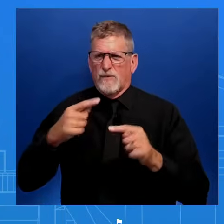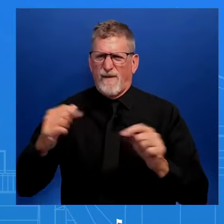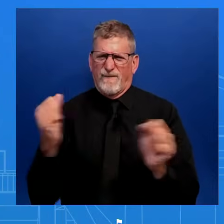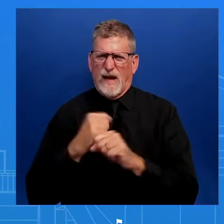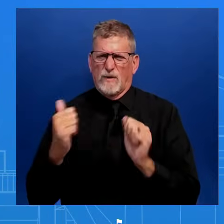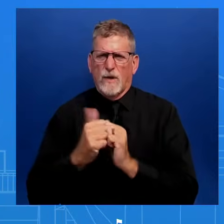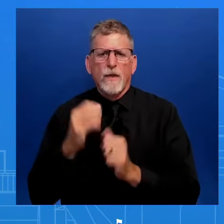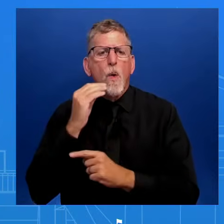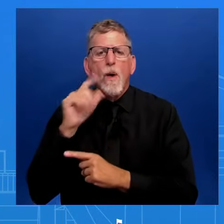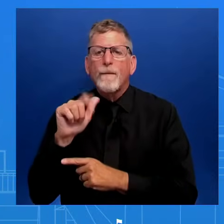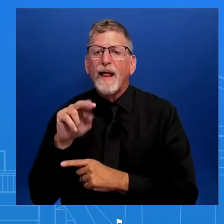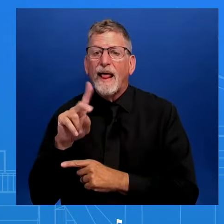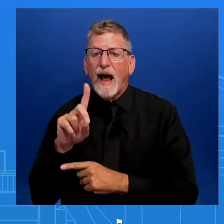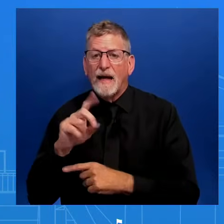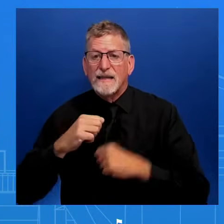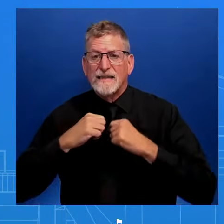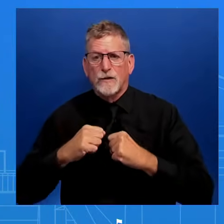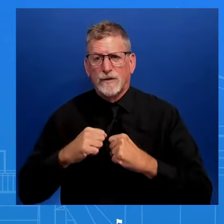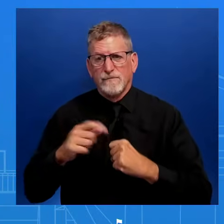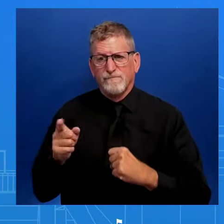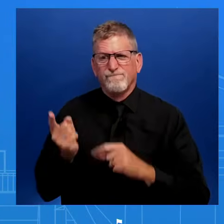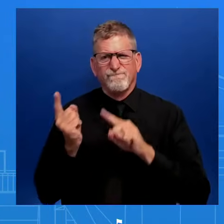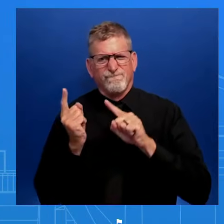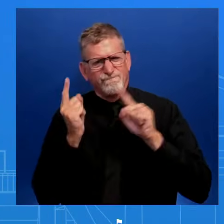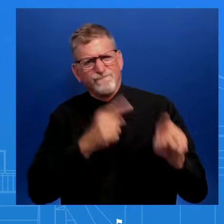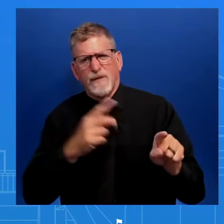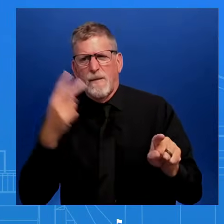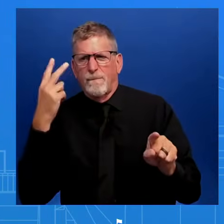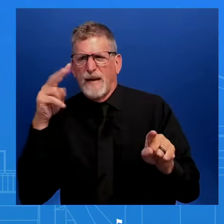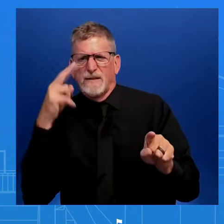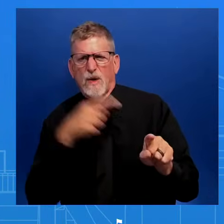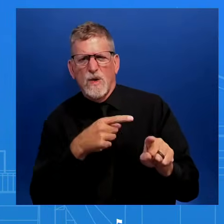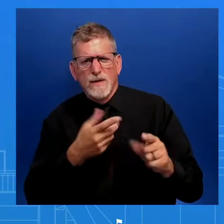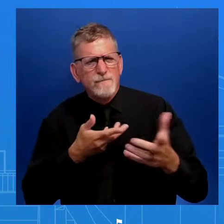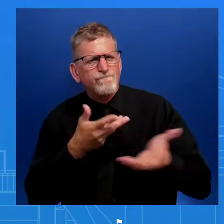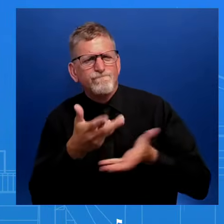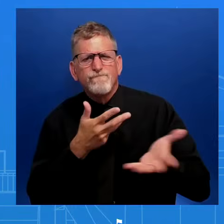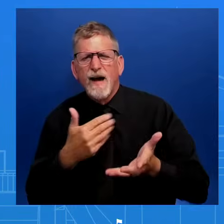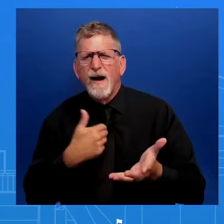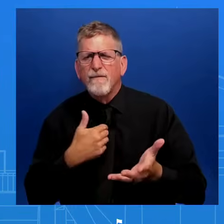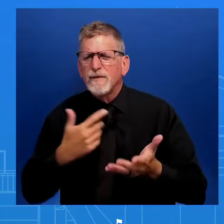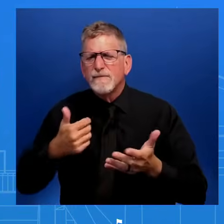against extremism in the Sahel region? Ms. Jean-Pierre: So, it's all unfolding right now. Just don't want to get into hypotheticals.